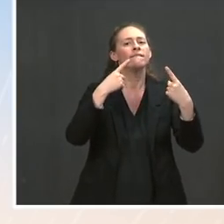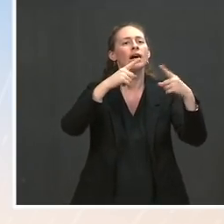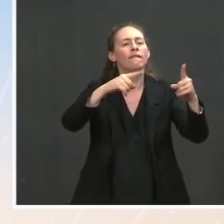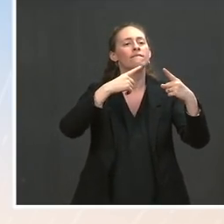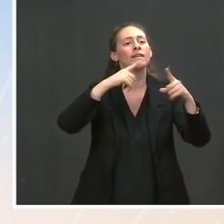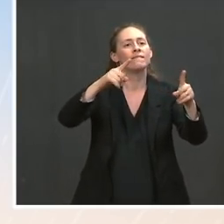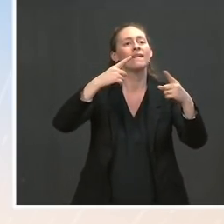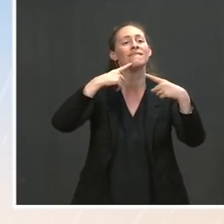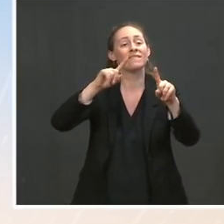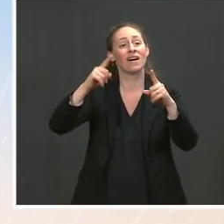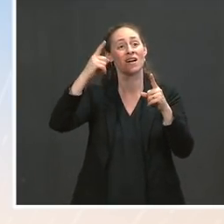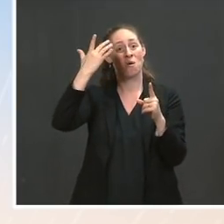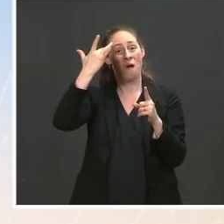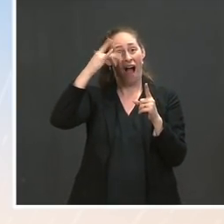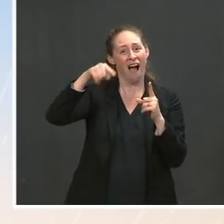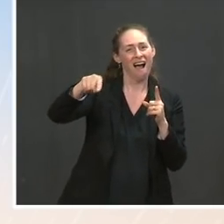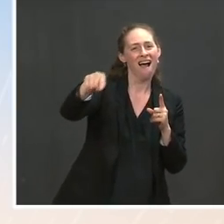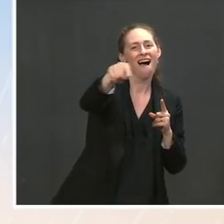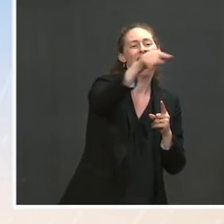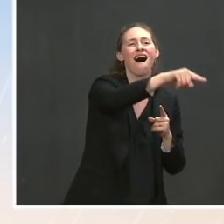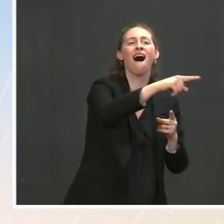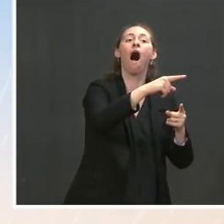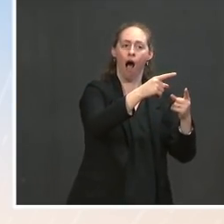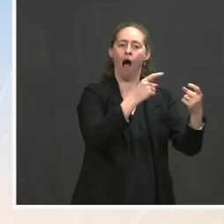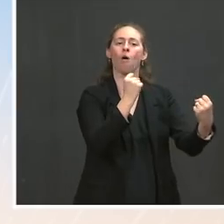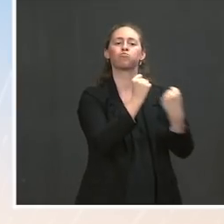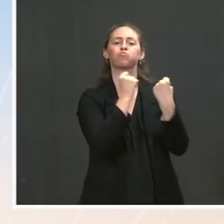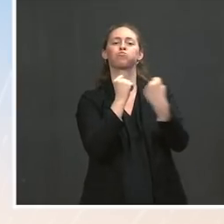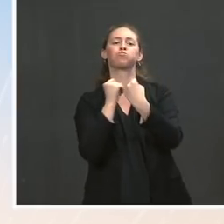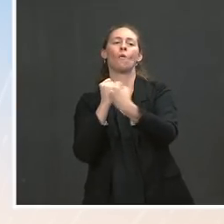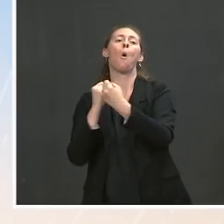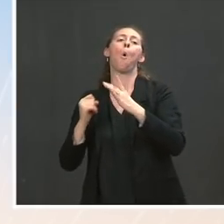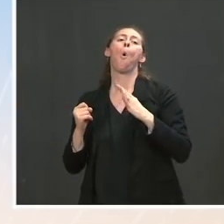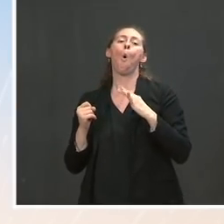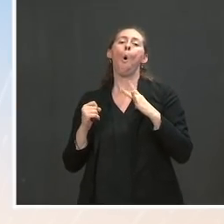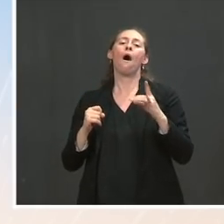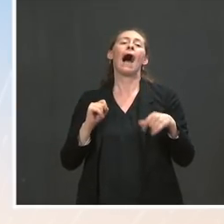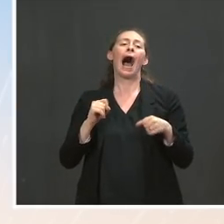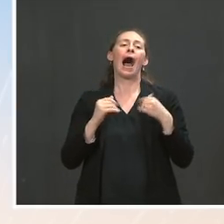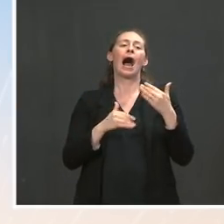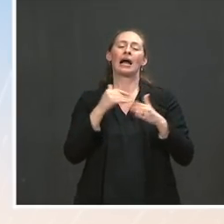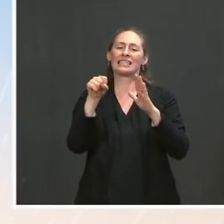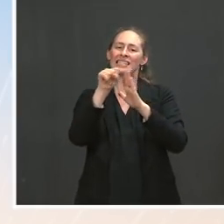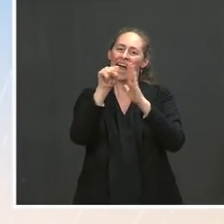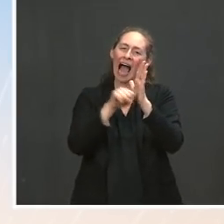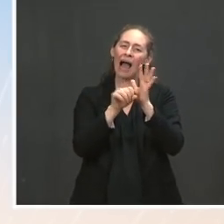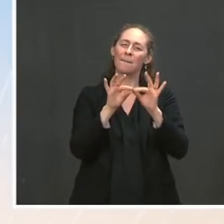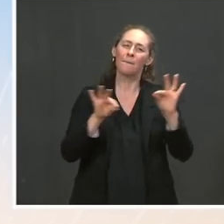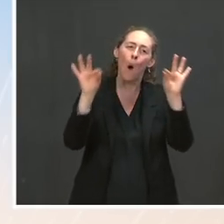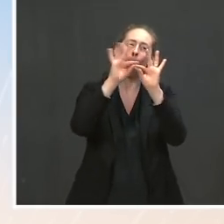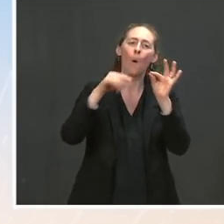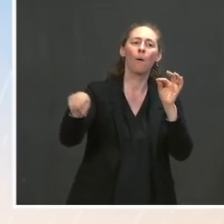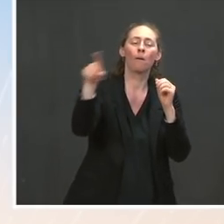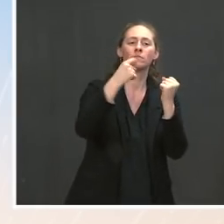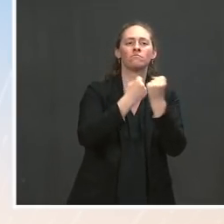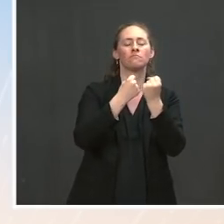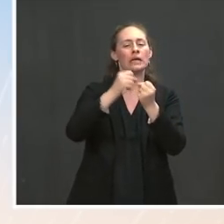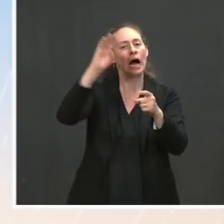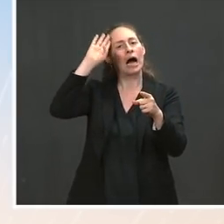of a lot of these groups. But we would say that the frustration should be vented at the members of the House and Senate